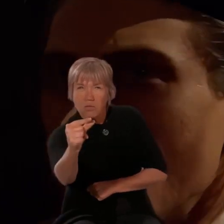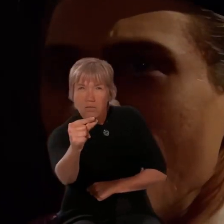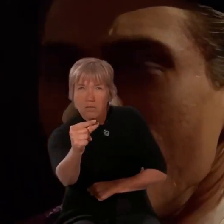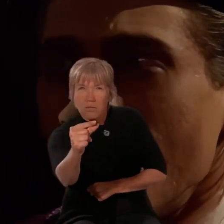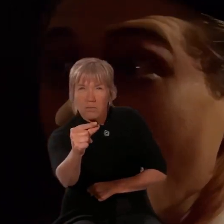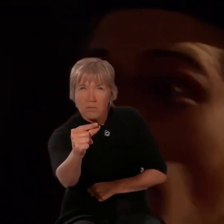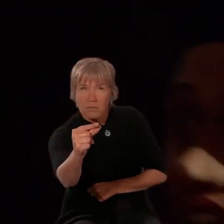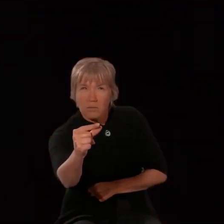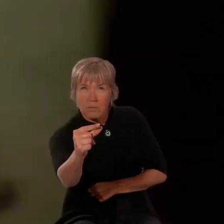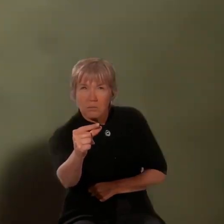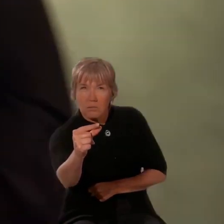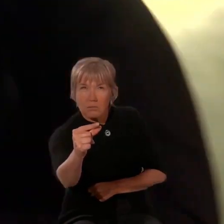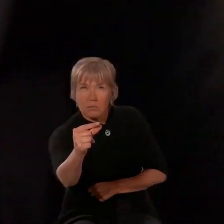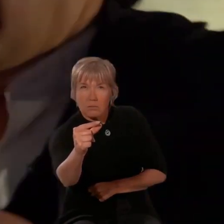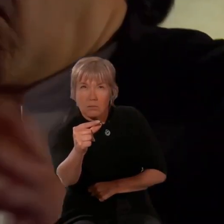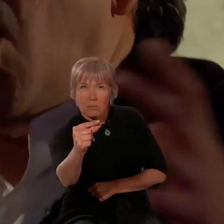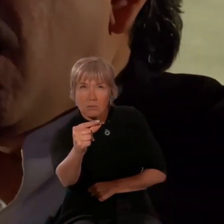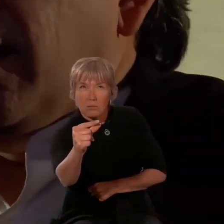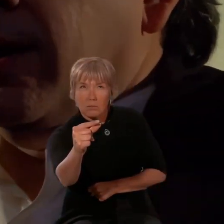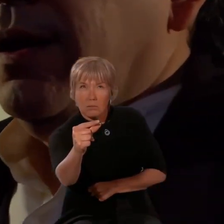A puff of smoke and gone.